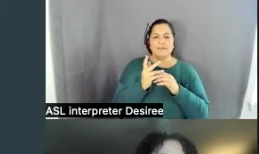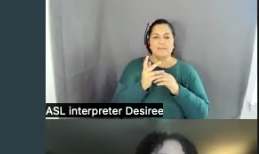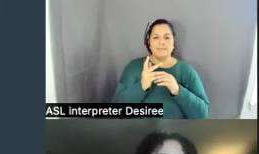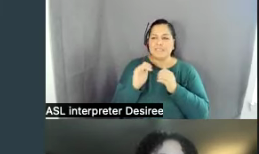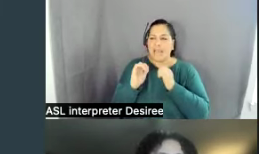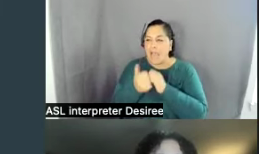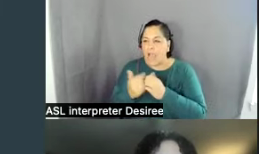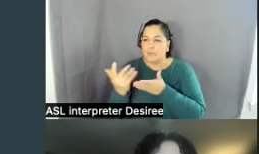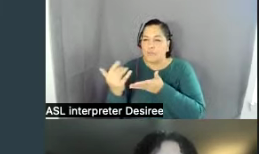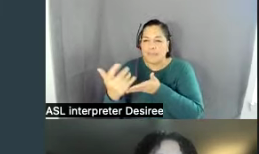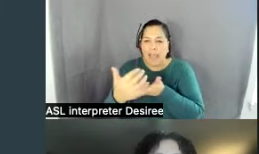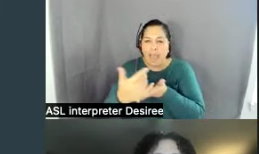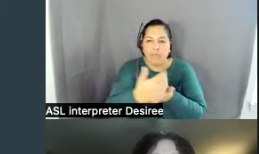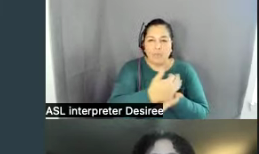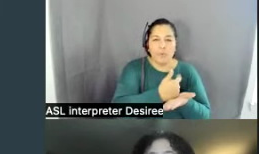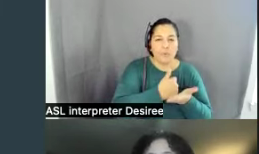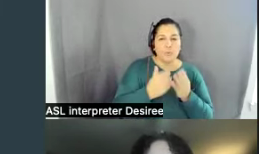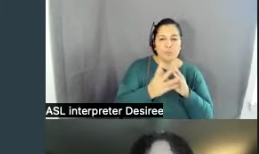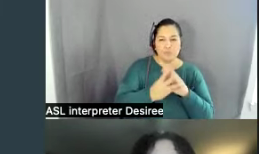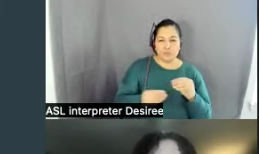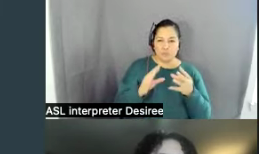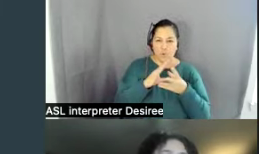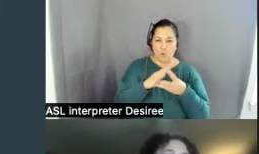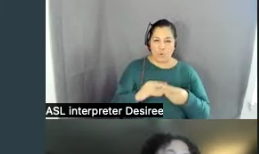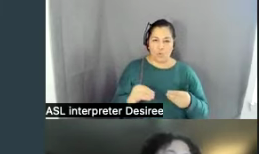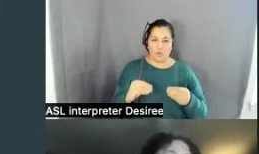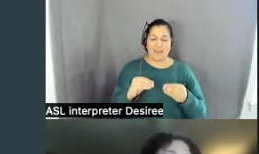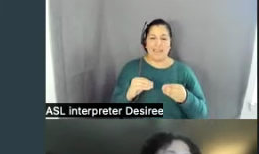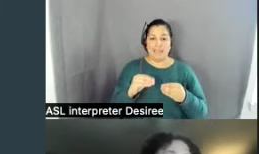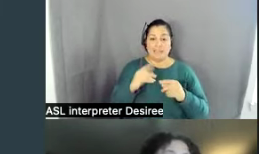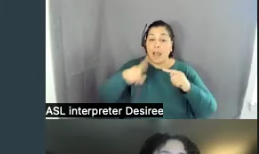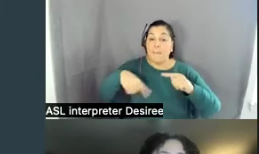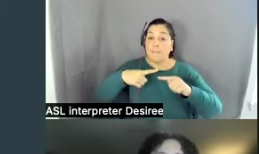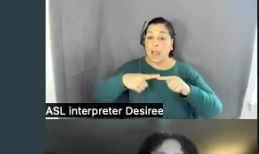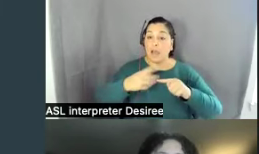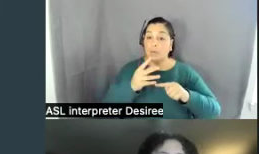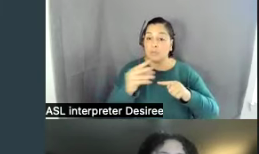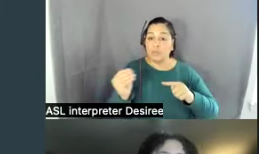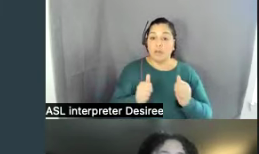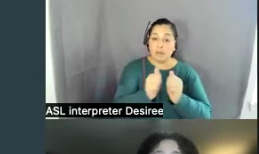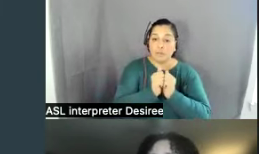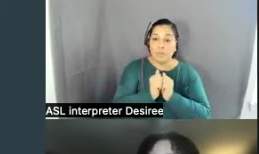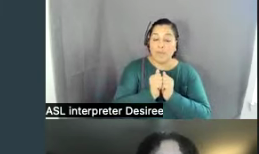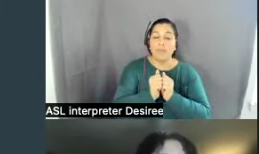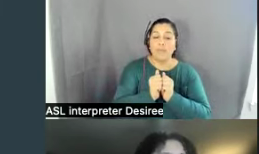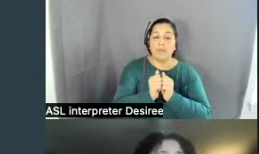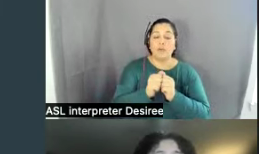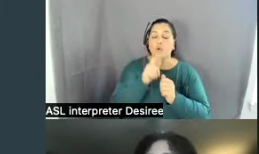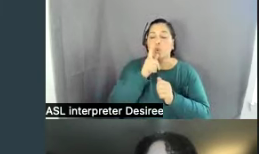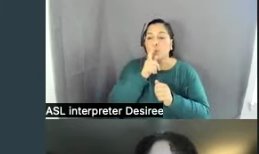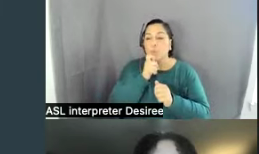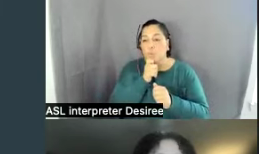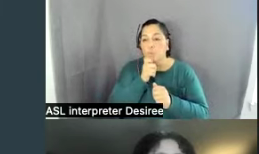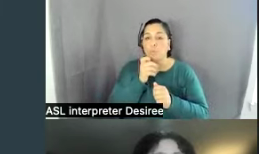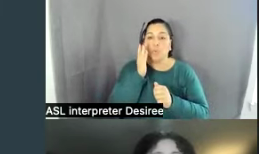and make things about and with, who we are, bringing in to, like, the production circle and,